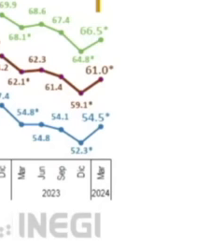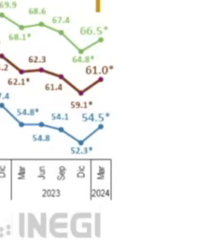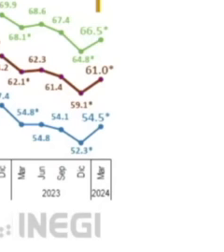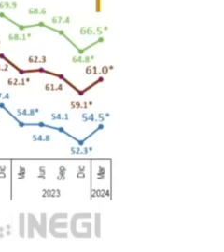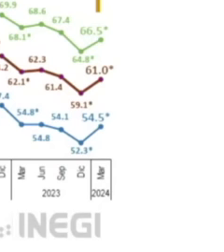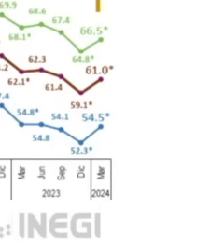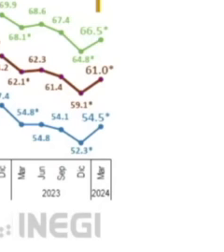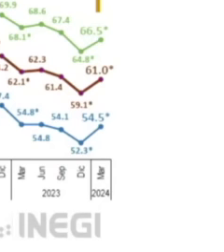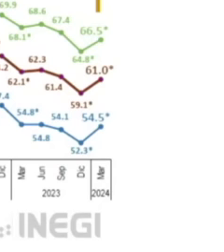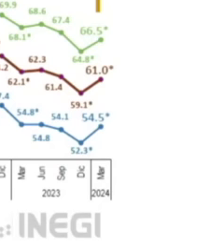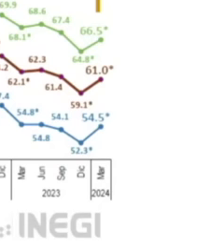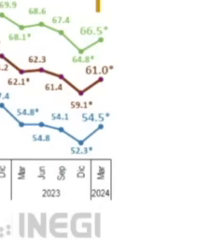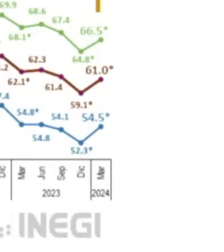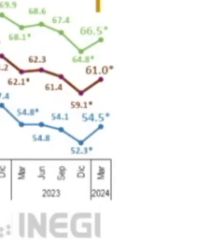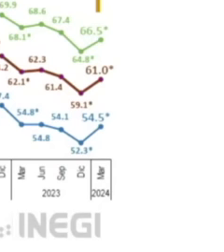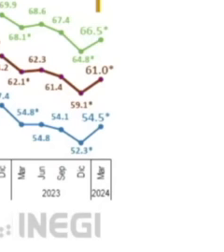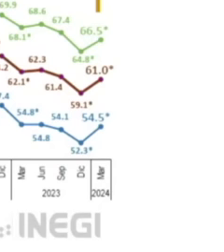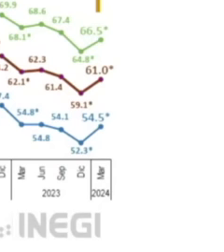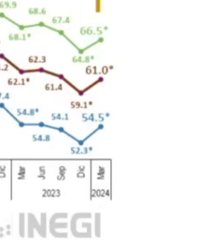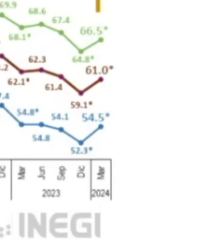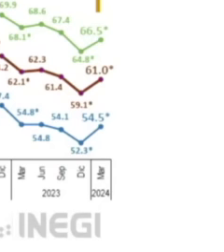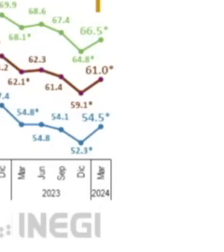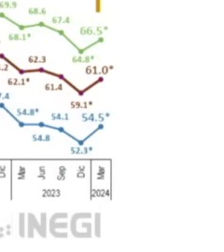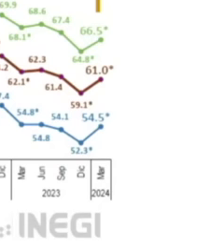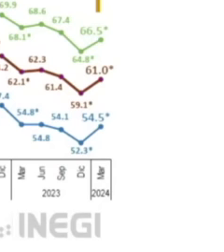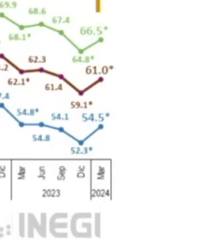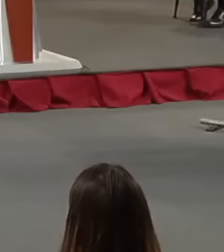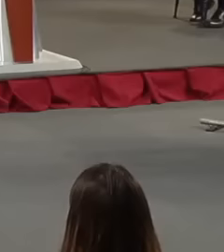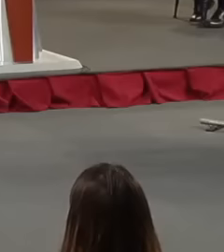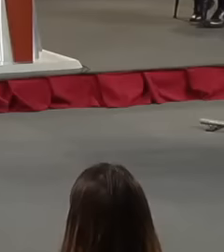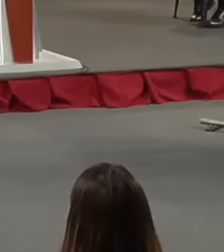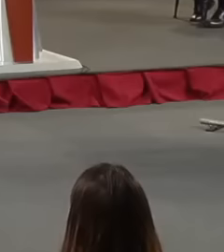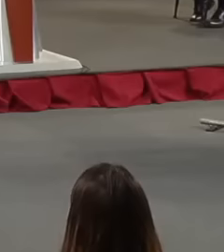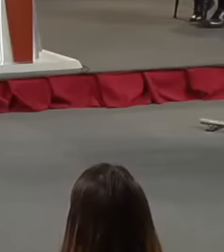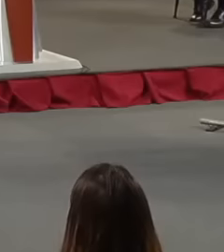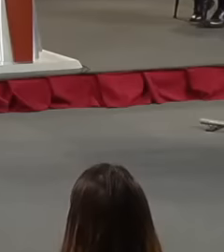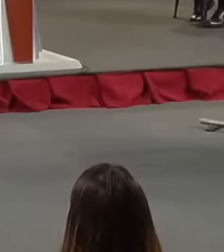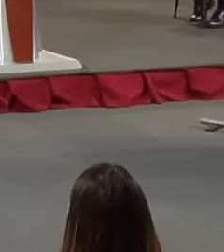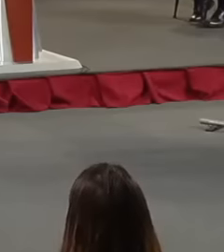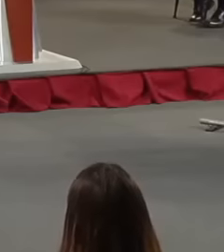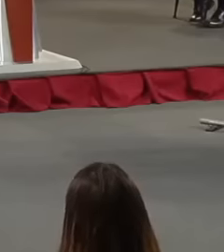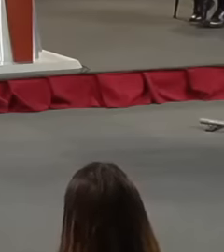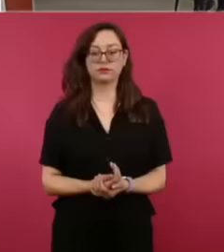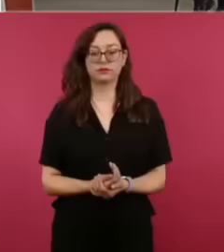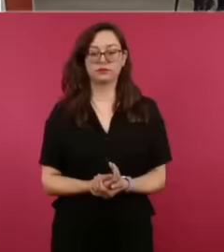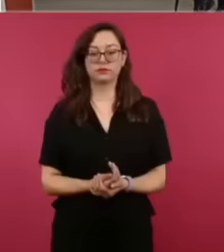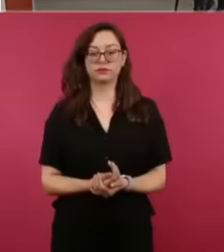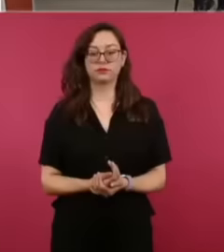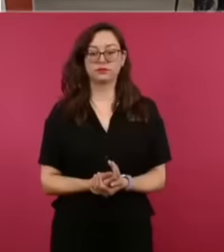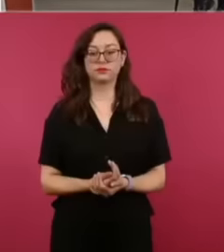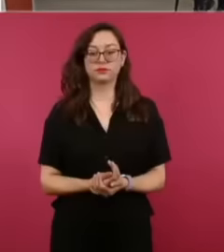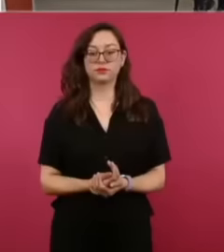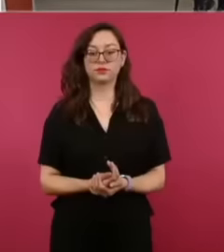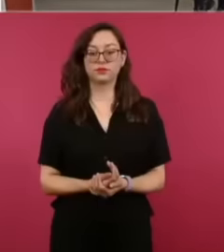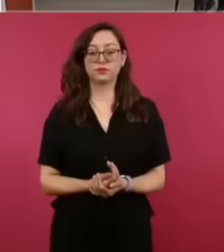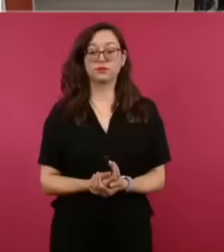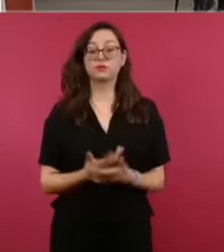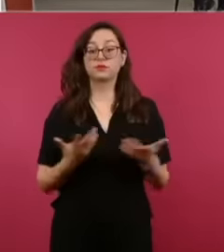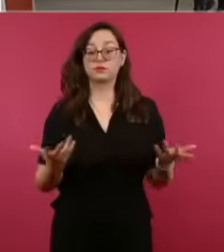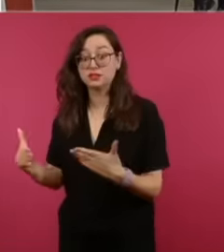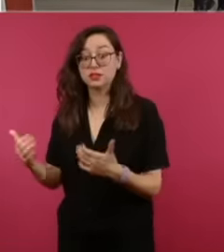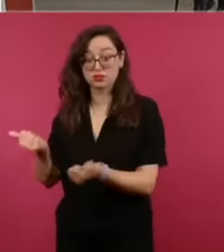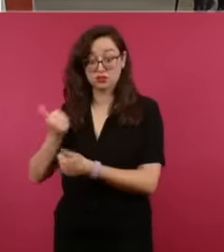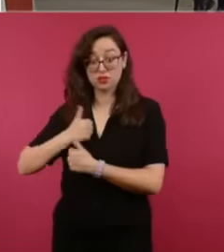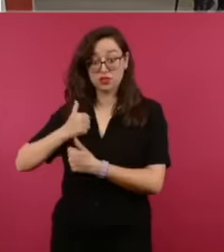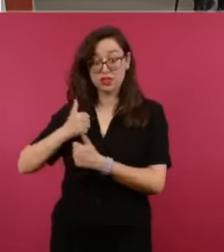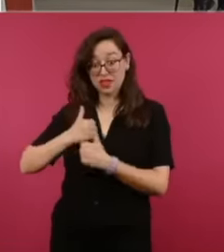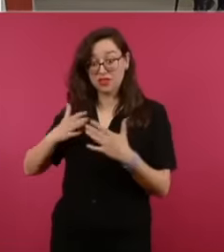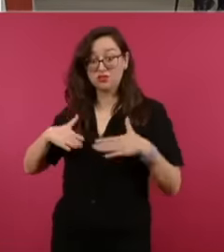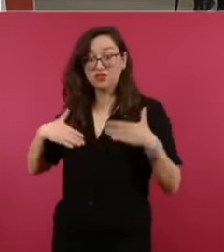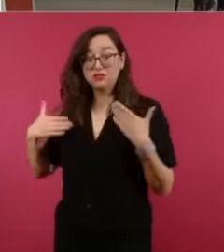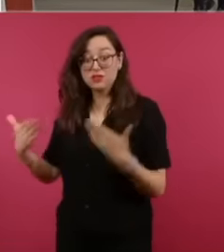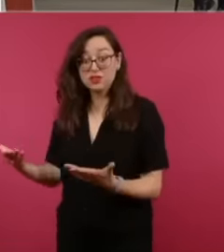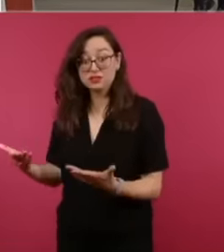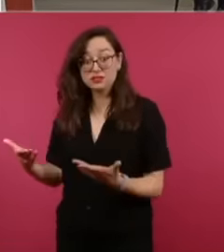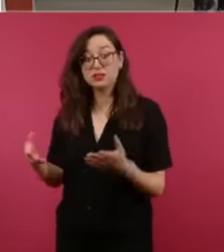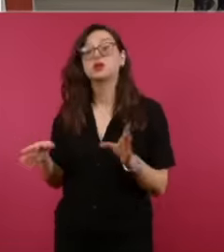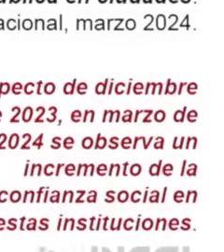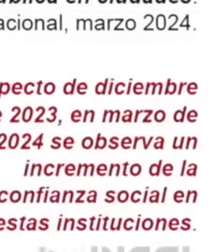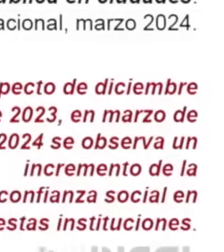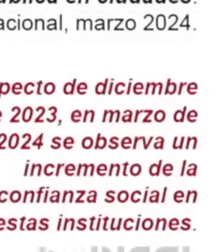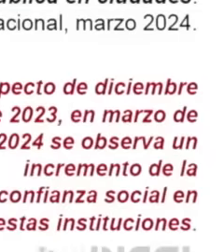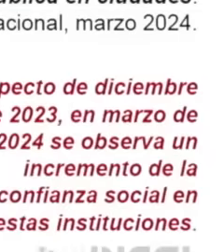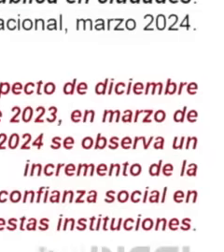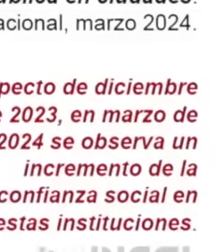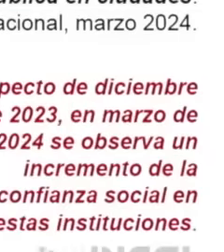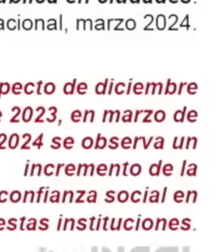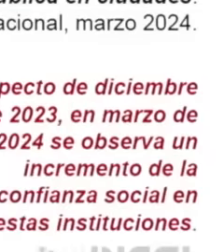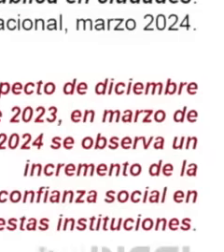average and look at this